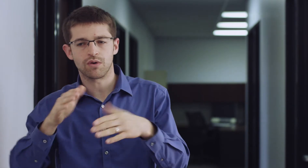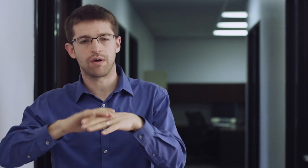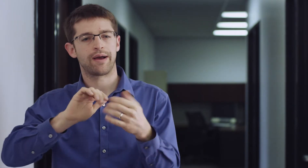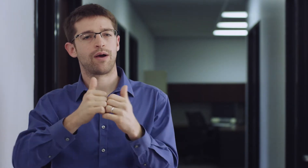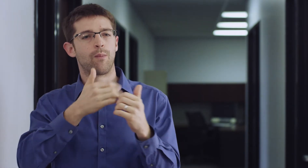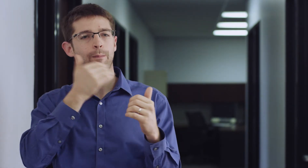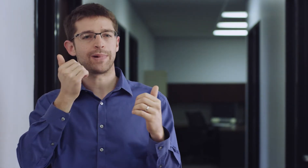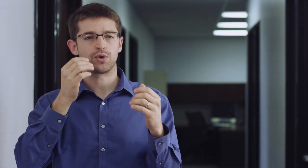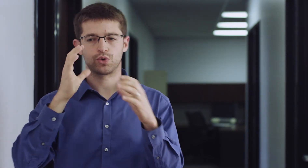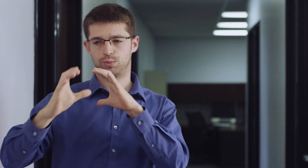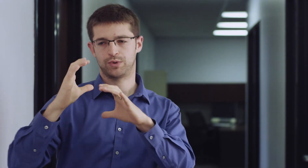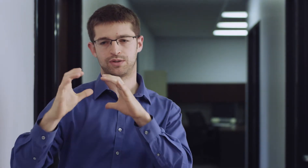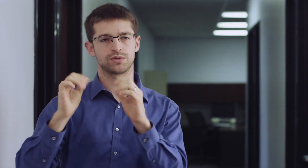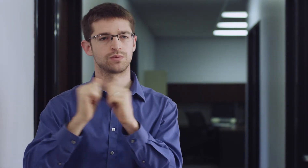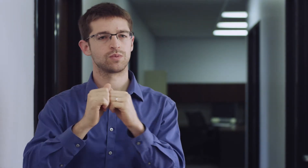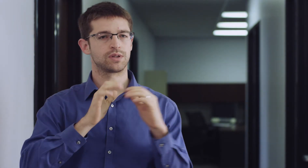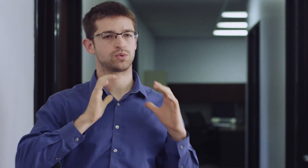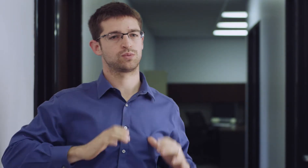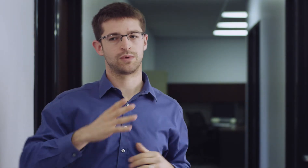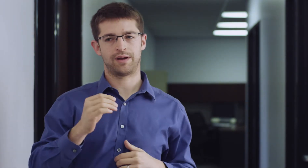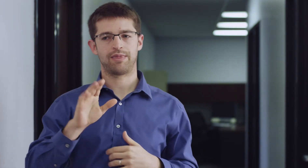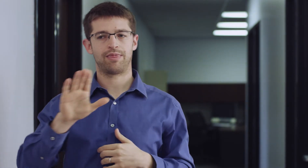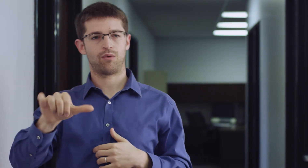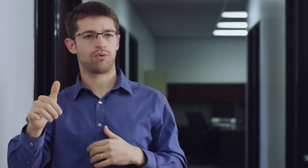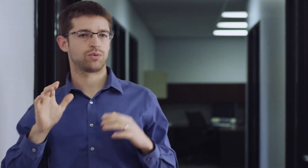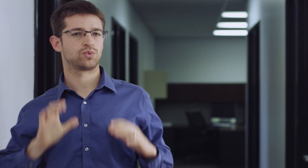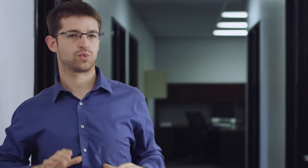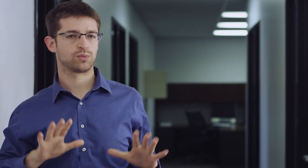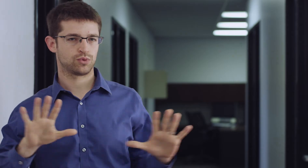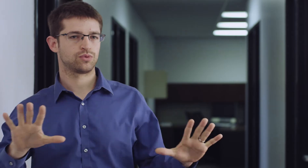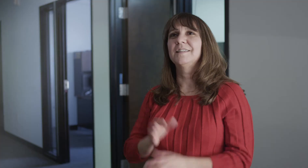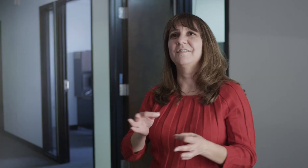It's really focusing on how to foster better communication between our consumers.